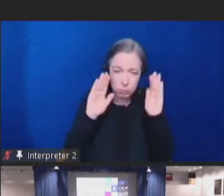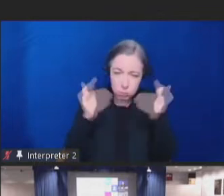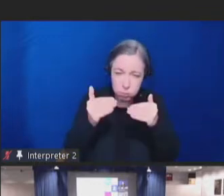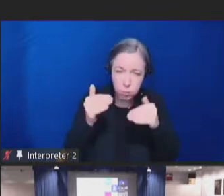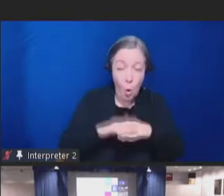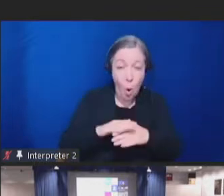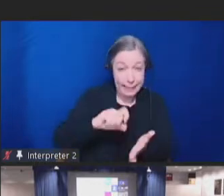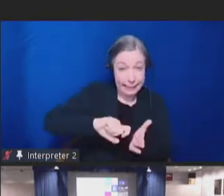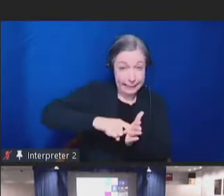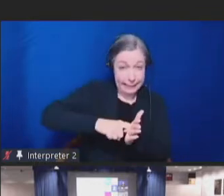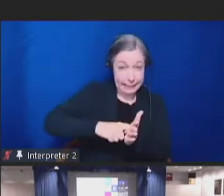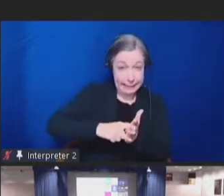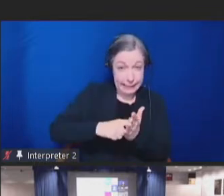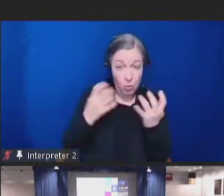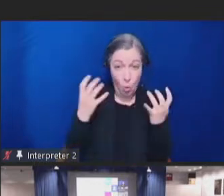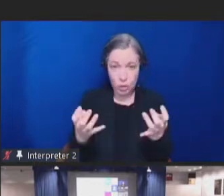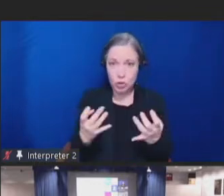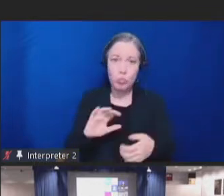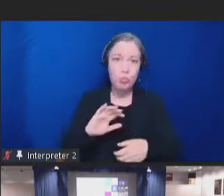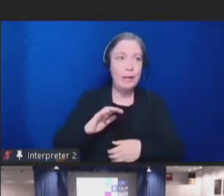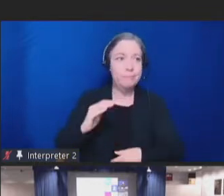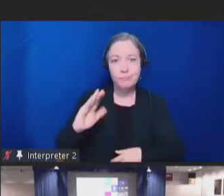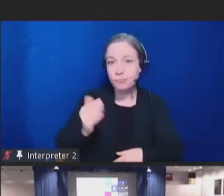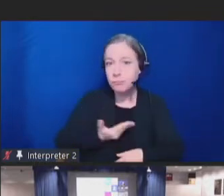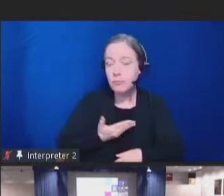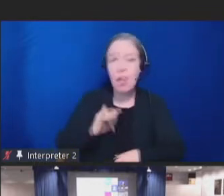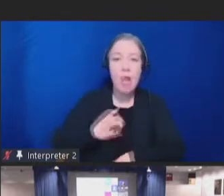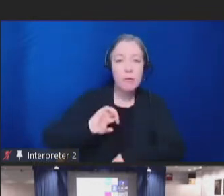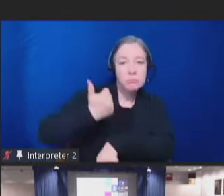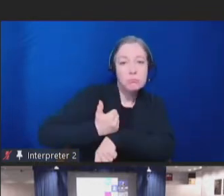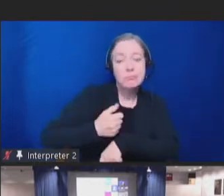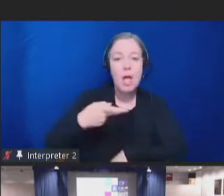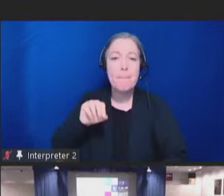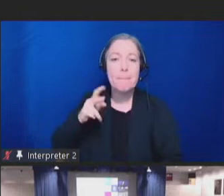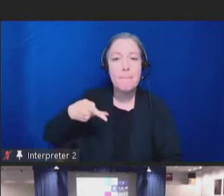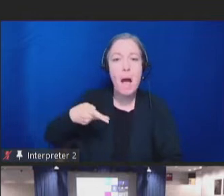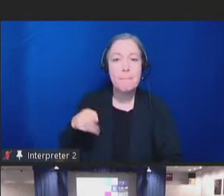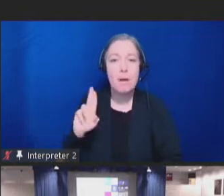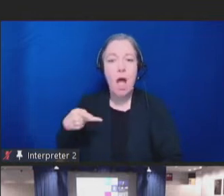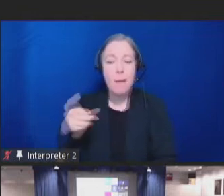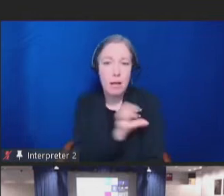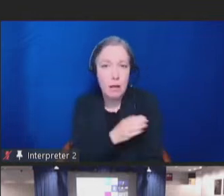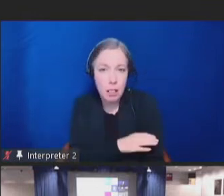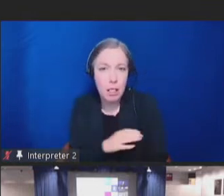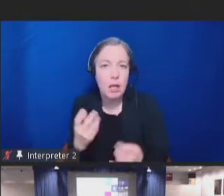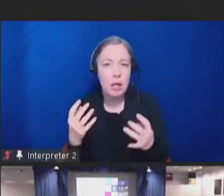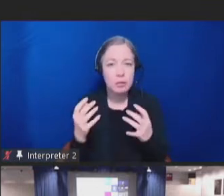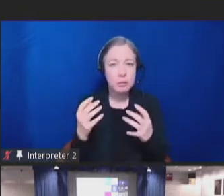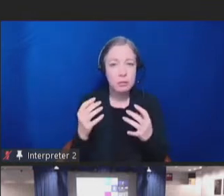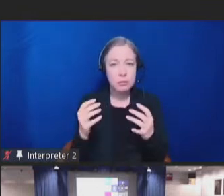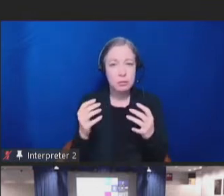things like pop-up clinics and, you know, virtual webinars, round tables, an opportunity to share